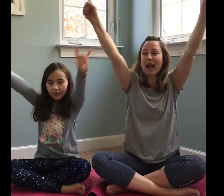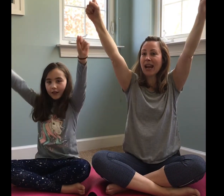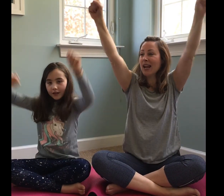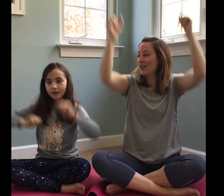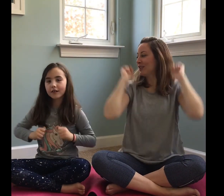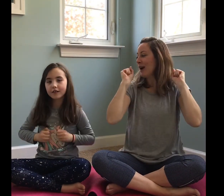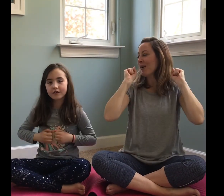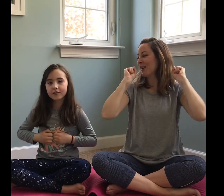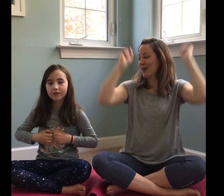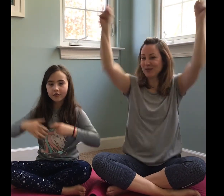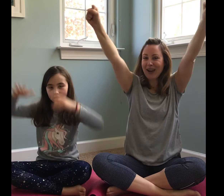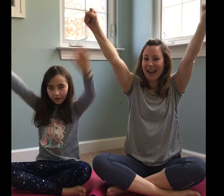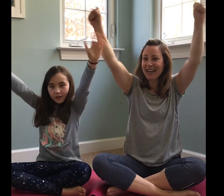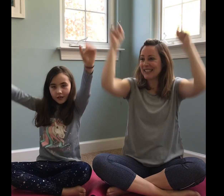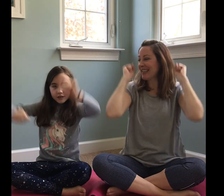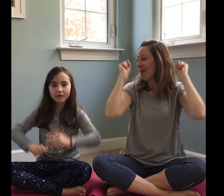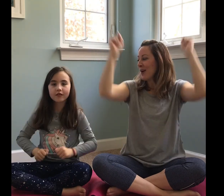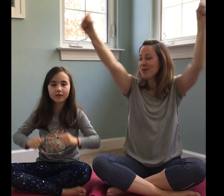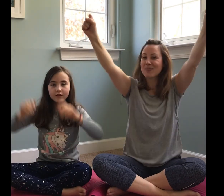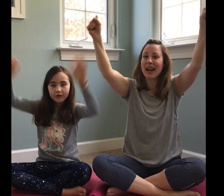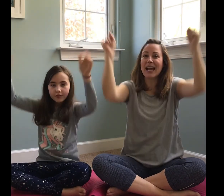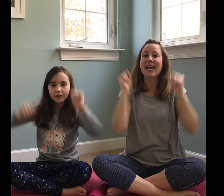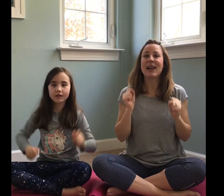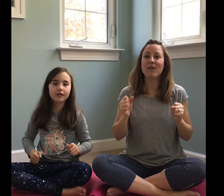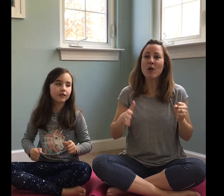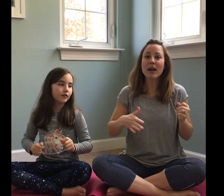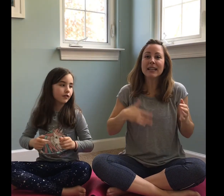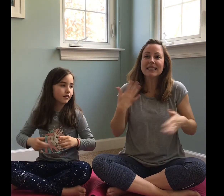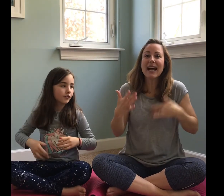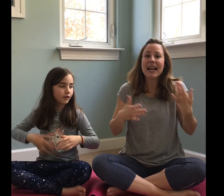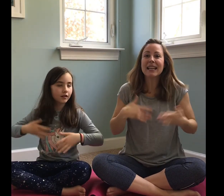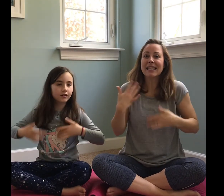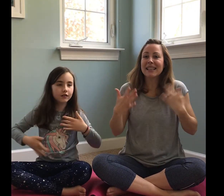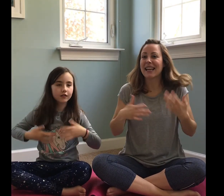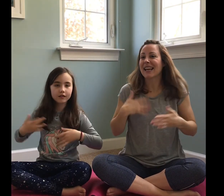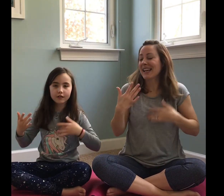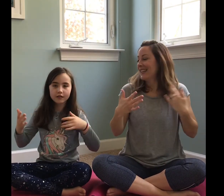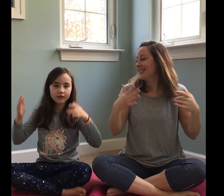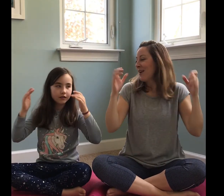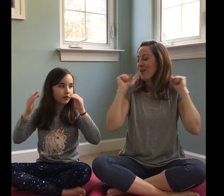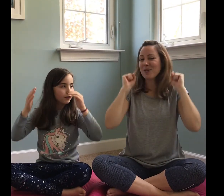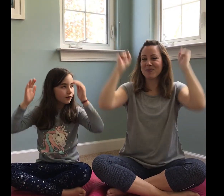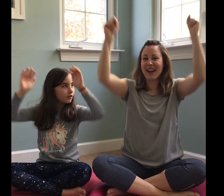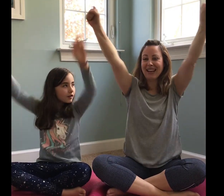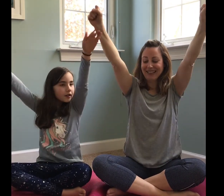shout hooray shout hooray if you're excited shout hooray